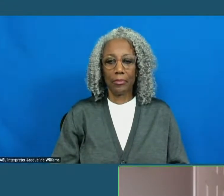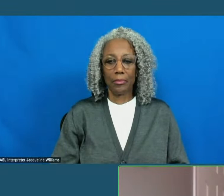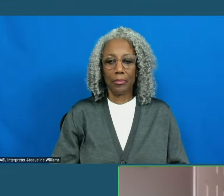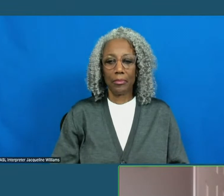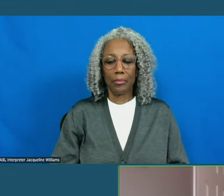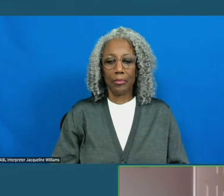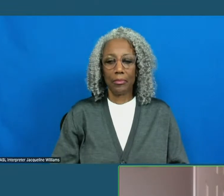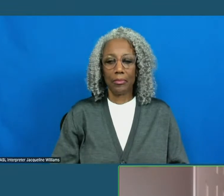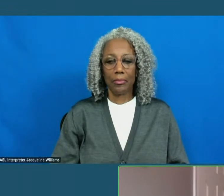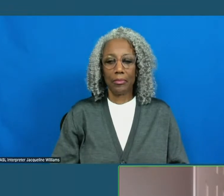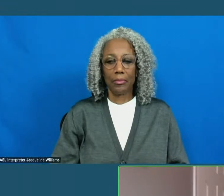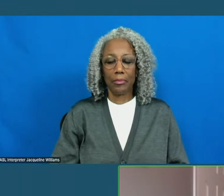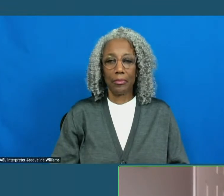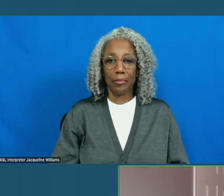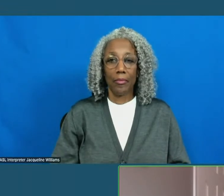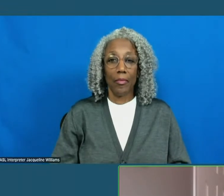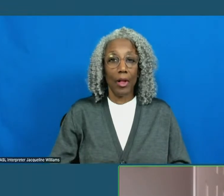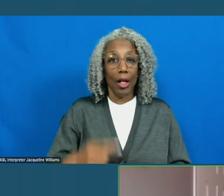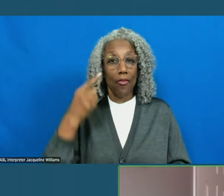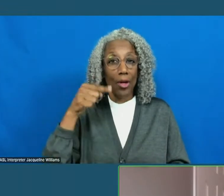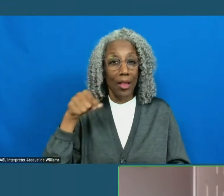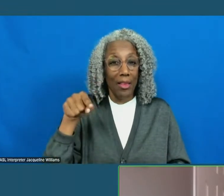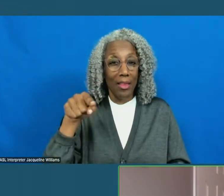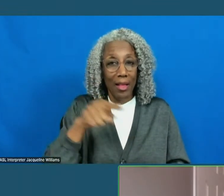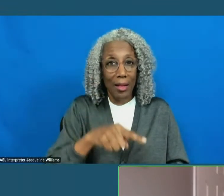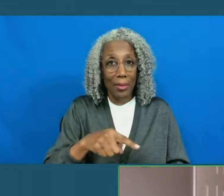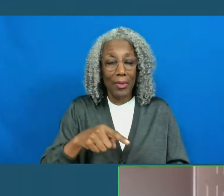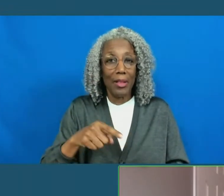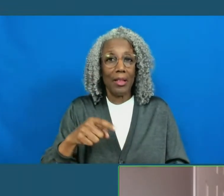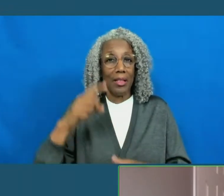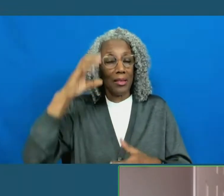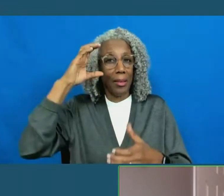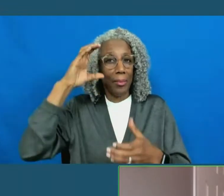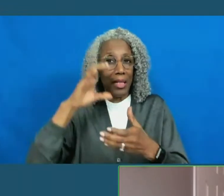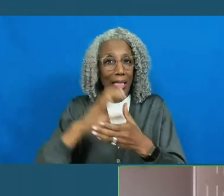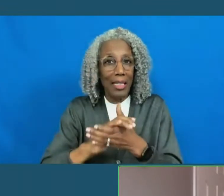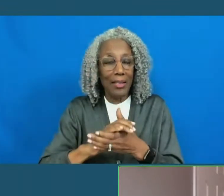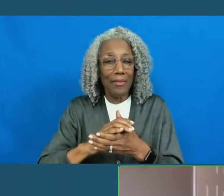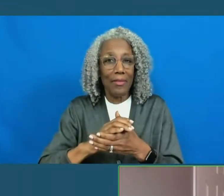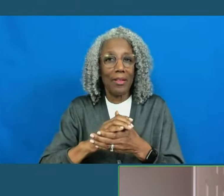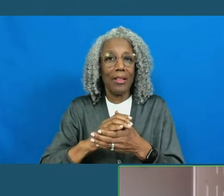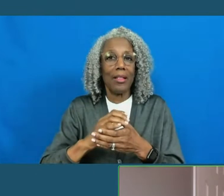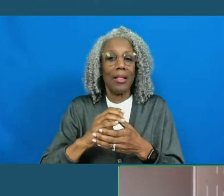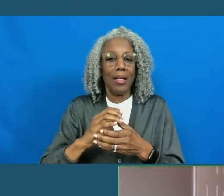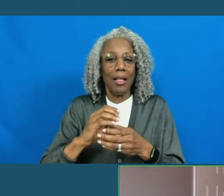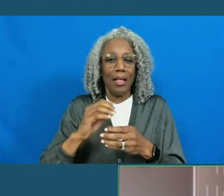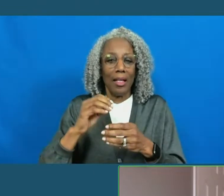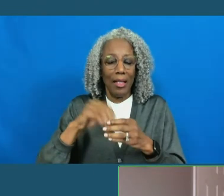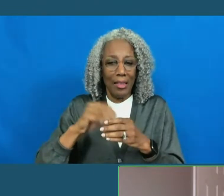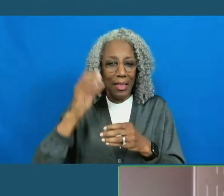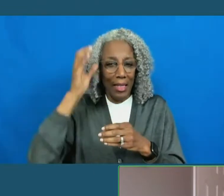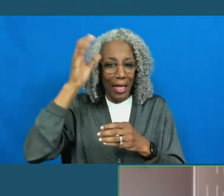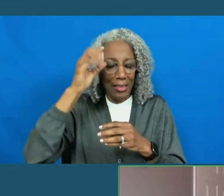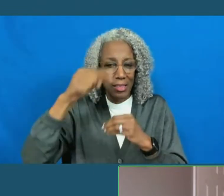same Pino Para Laura proposing. Ah for them to build a believe